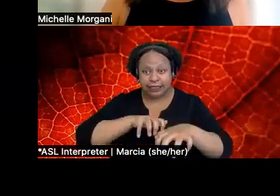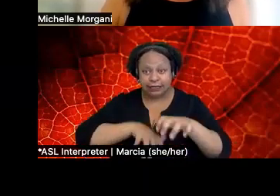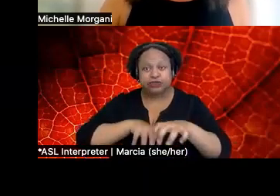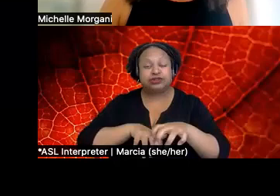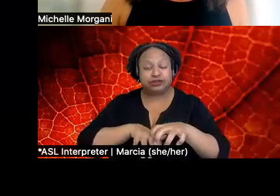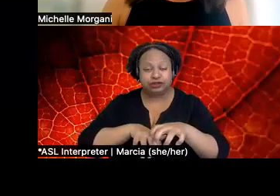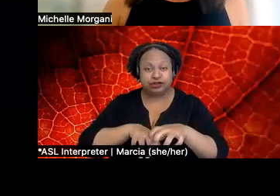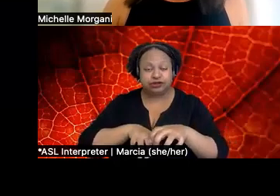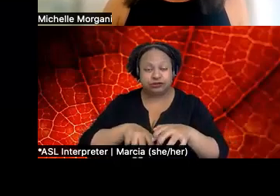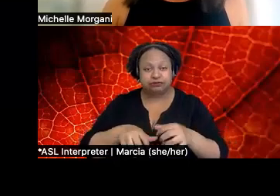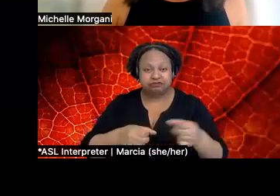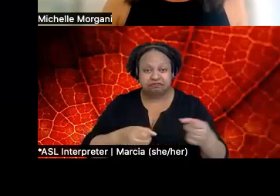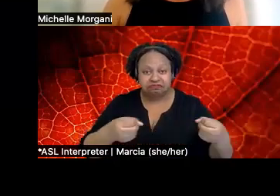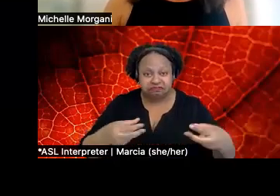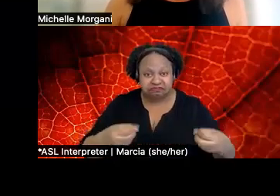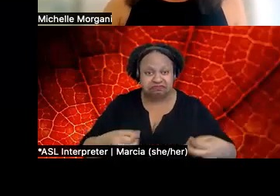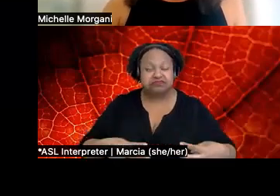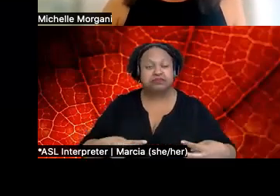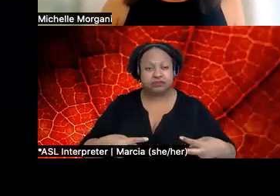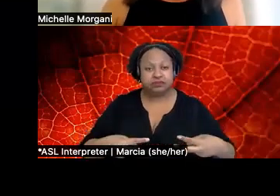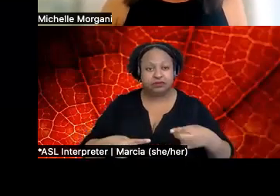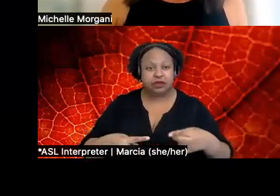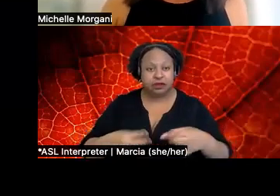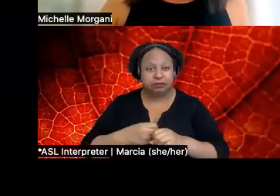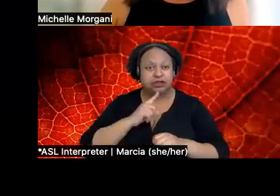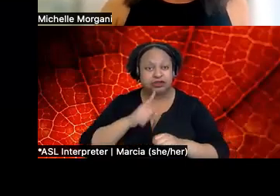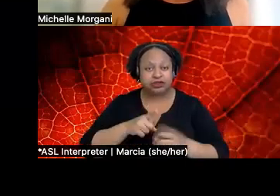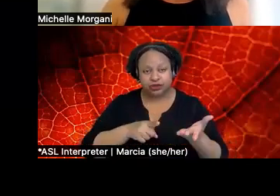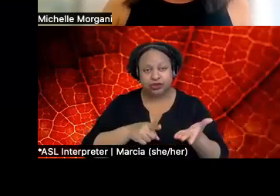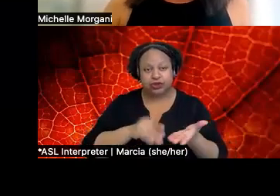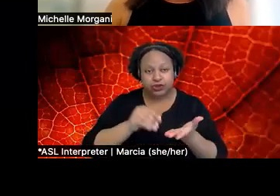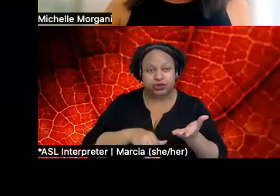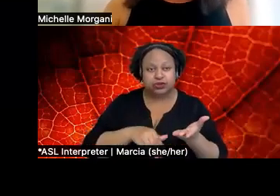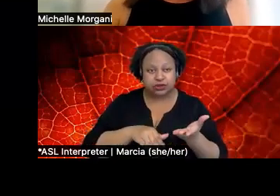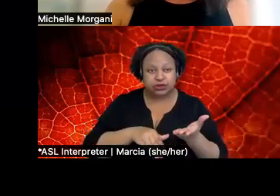that there is a good ability for the student to be getting as accurate as